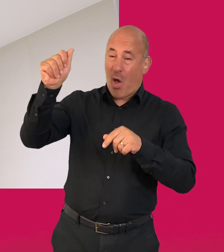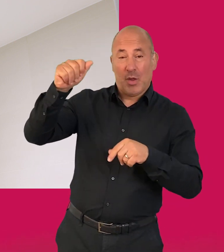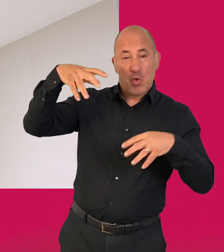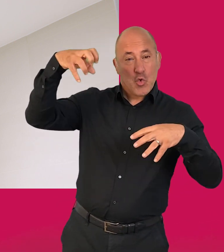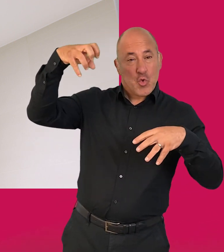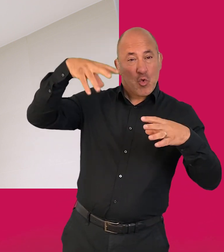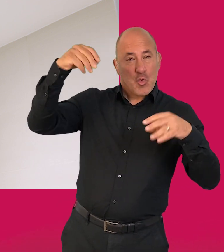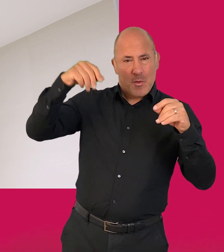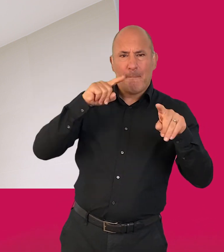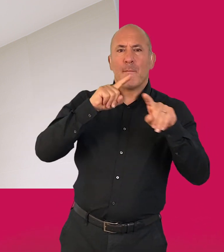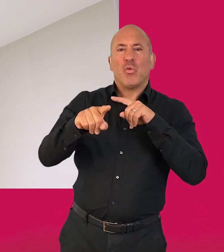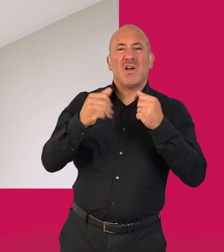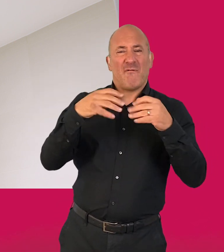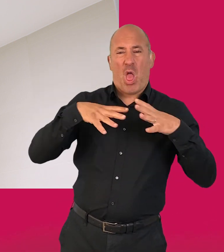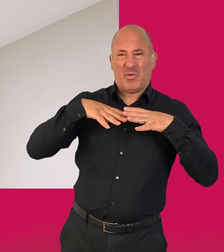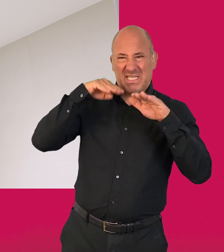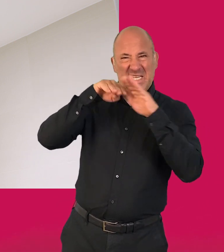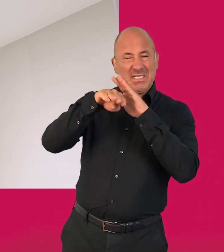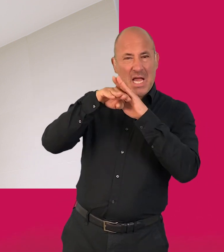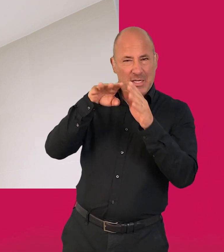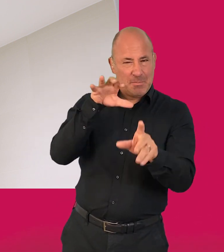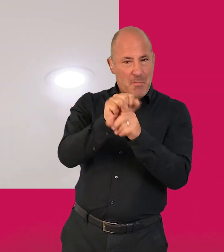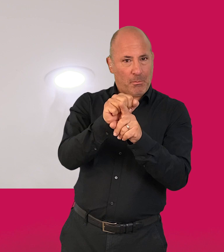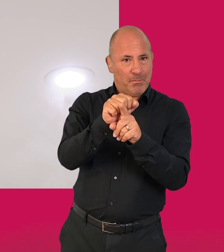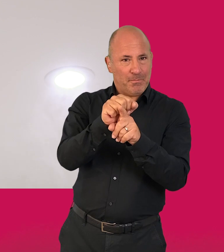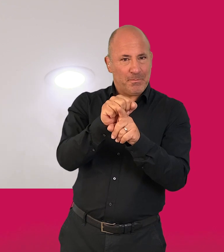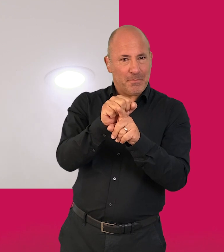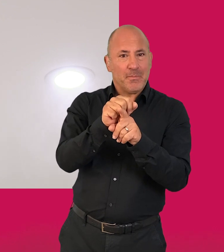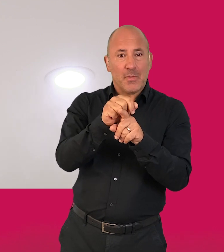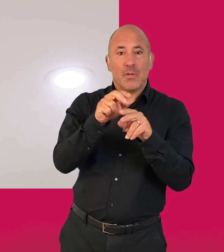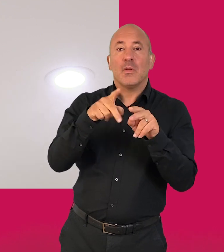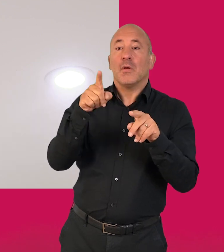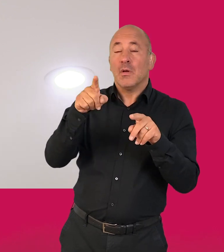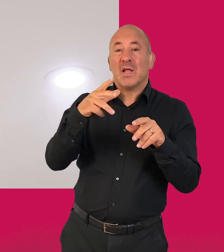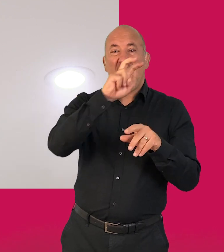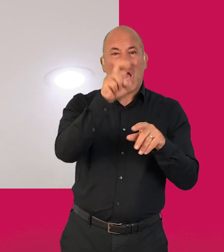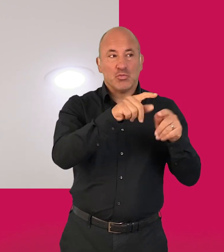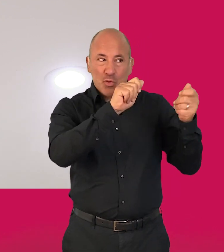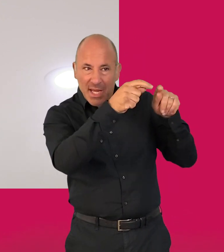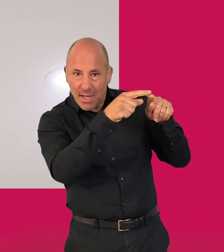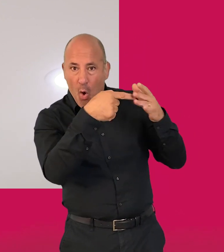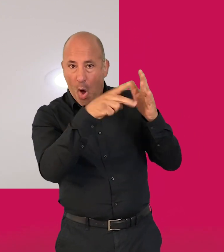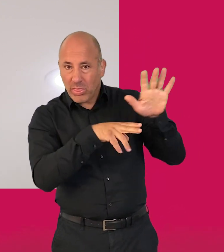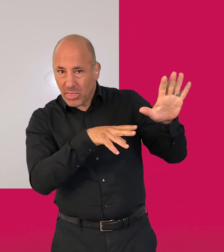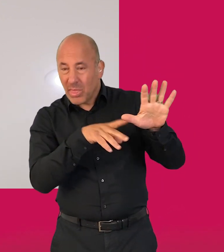Most extractor fans have built in sensors. Check the fan is turned on at the mains so they work automatically.